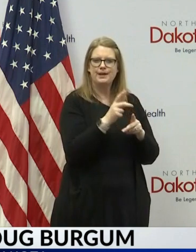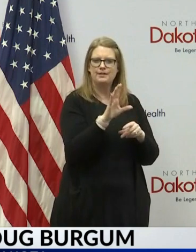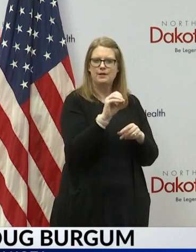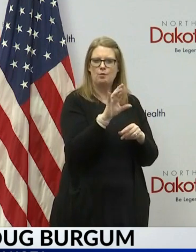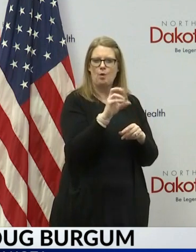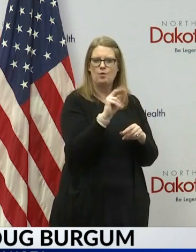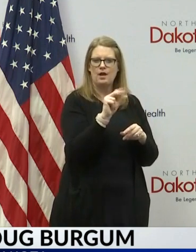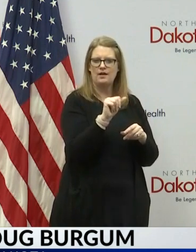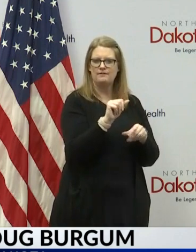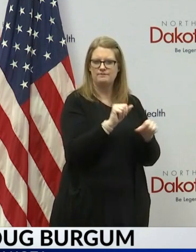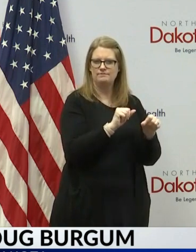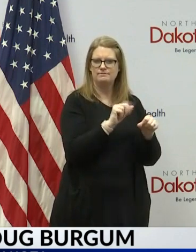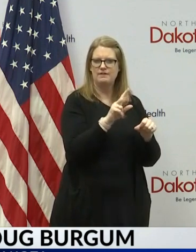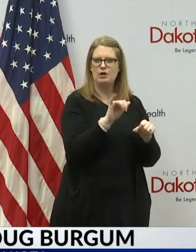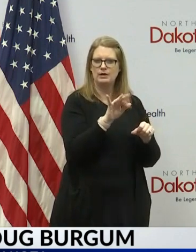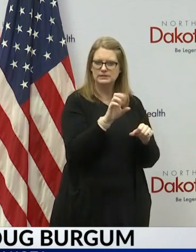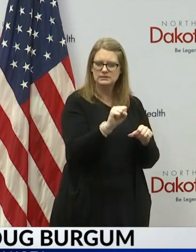BETWEEN US AND THE CORONAVIRUS